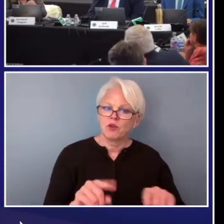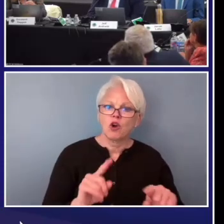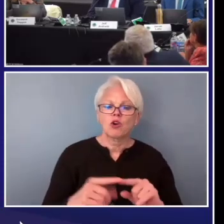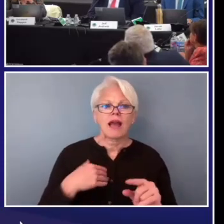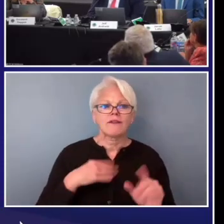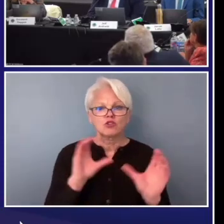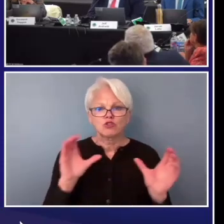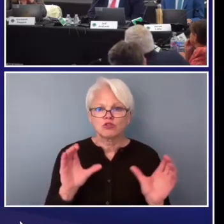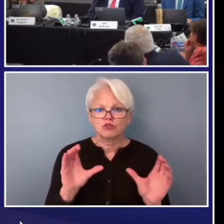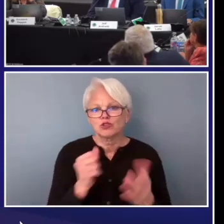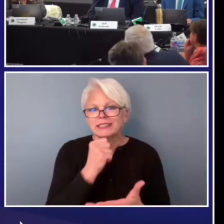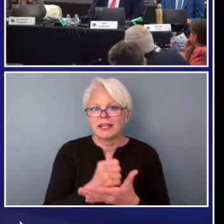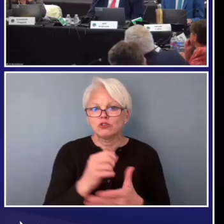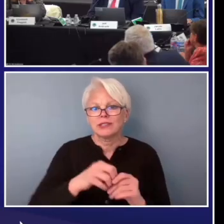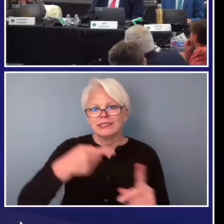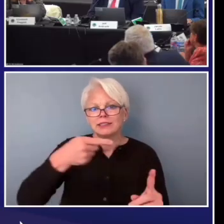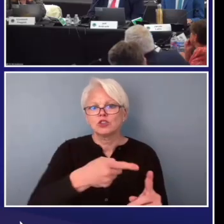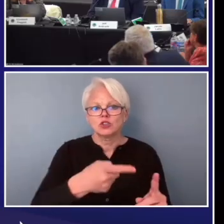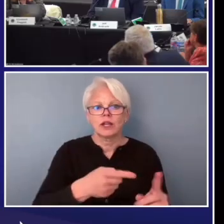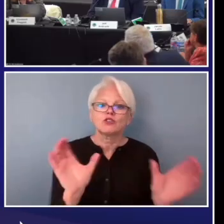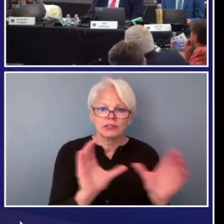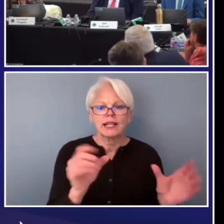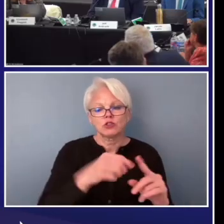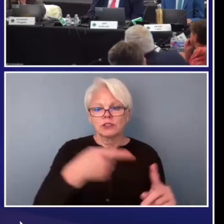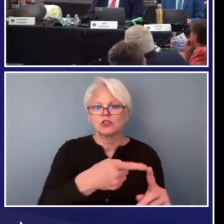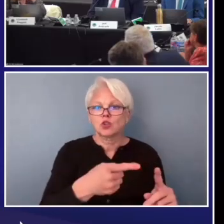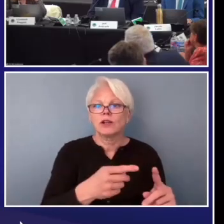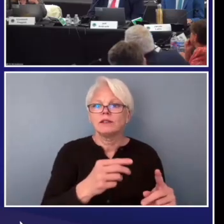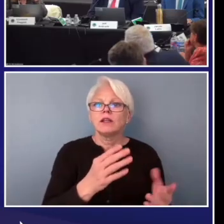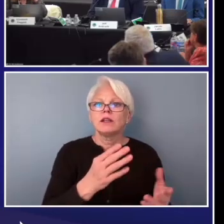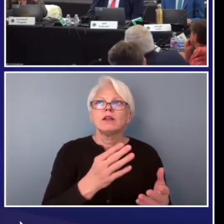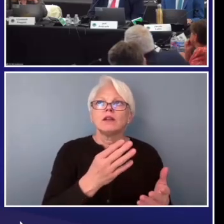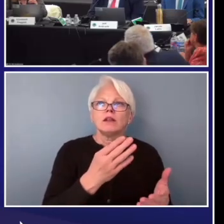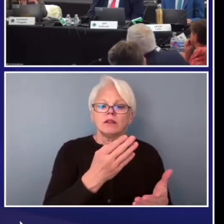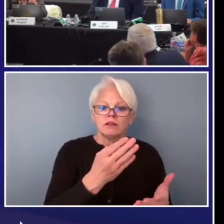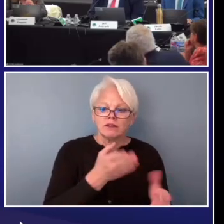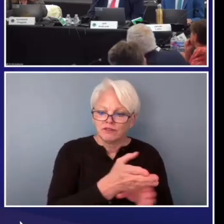that is, um, uh, you know, accredited by a certain agency, um, those